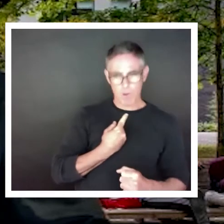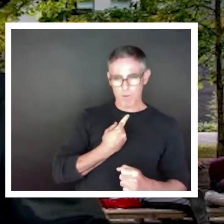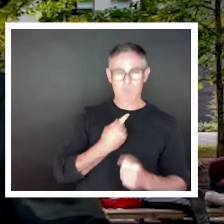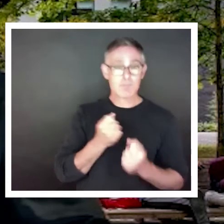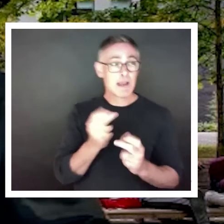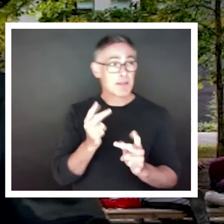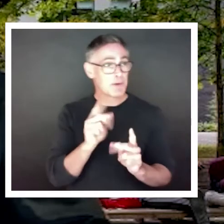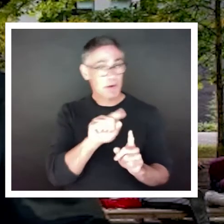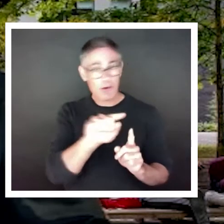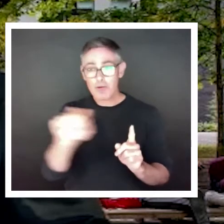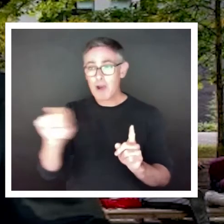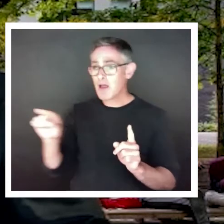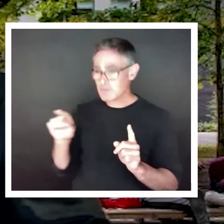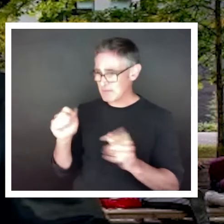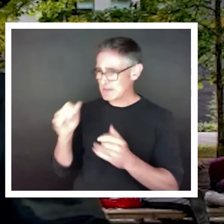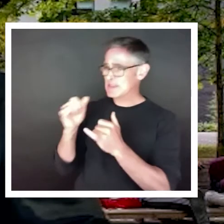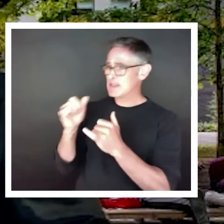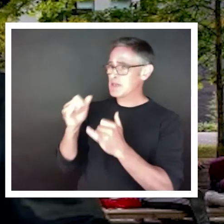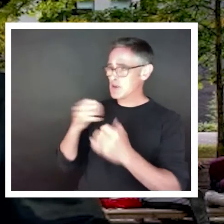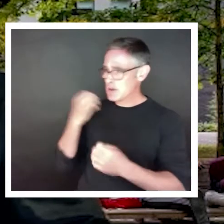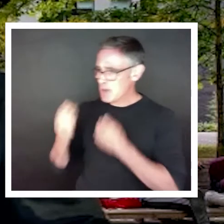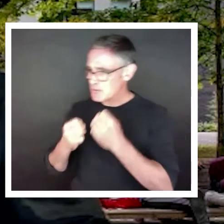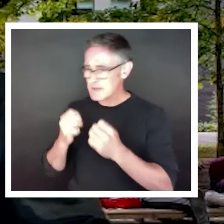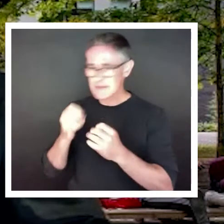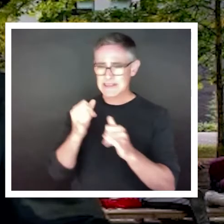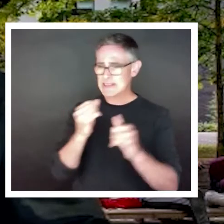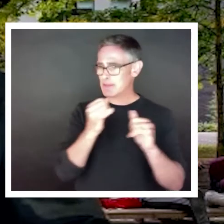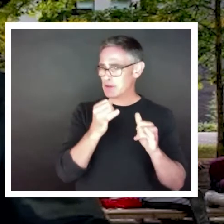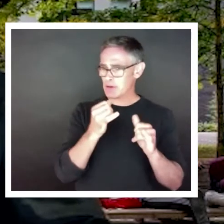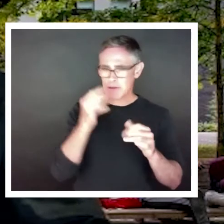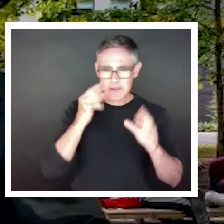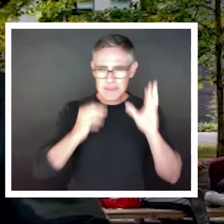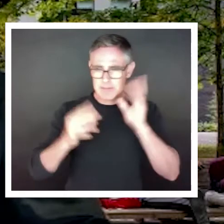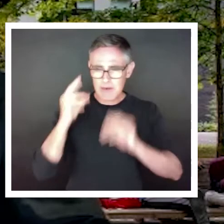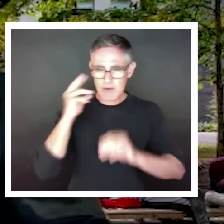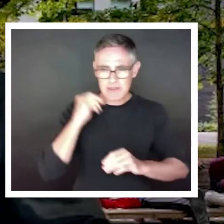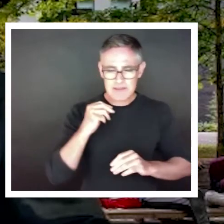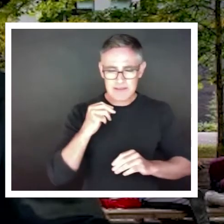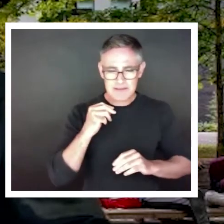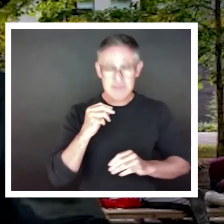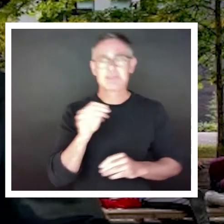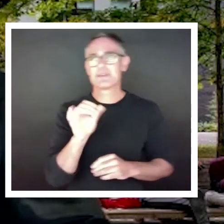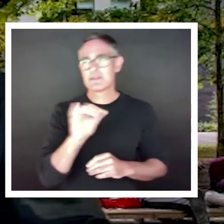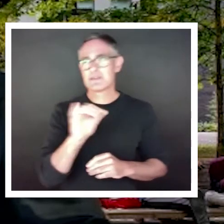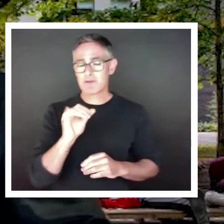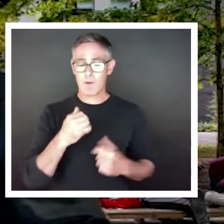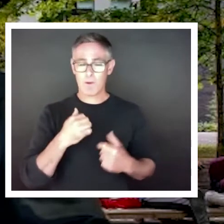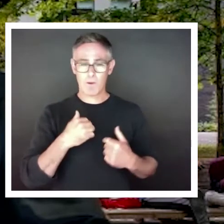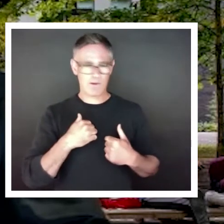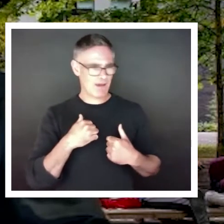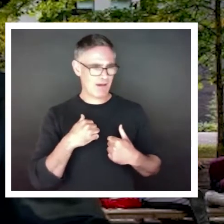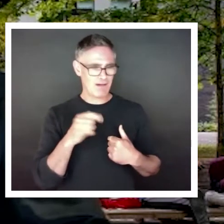similar emotions and experiences. In addition, when I need help, there is always someone